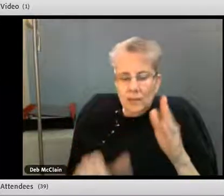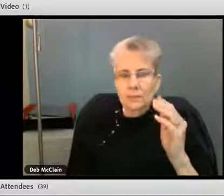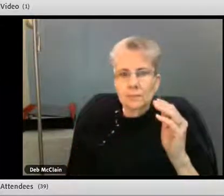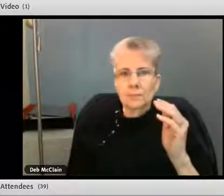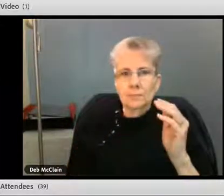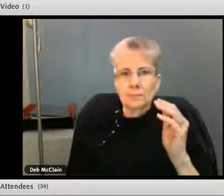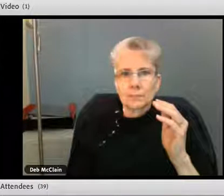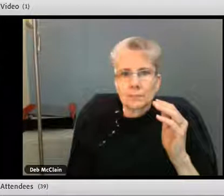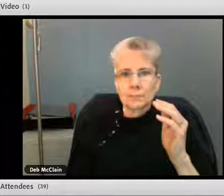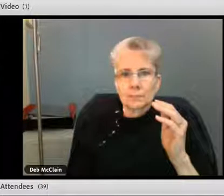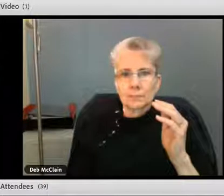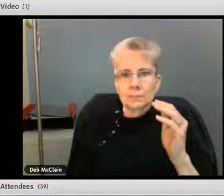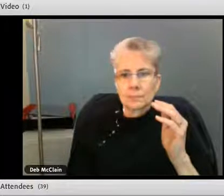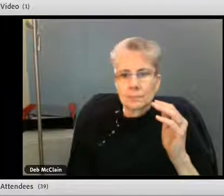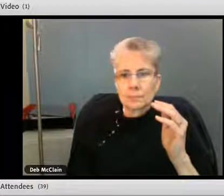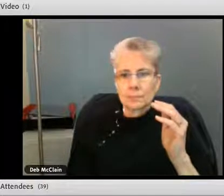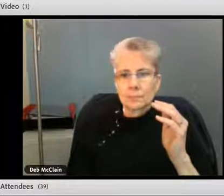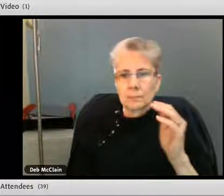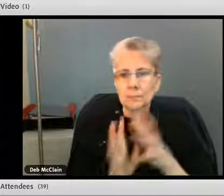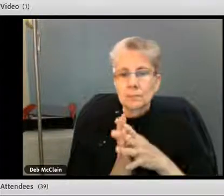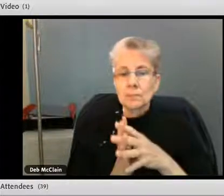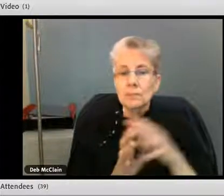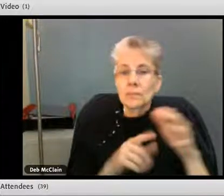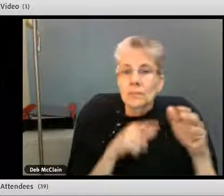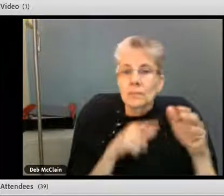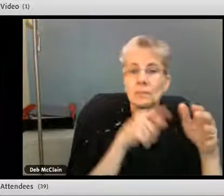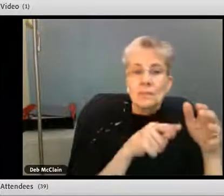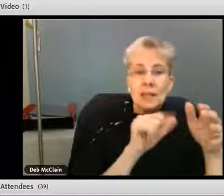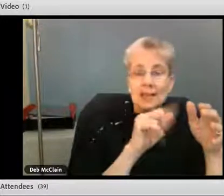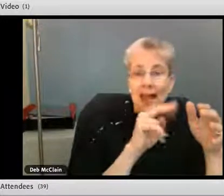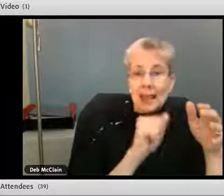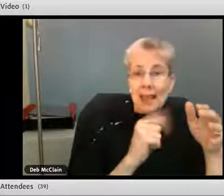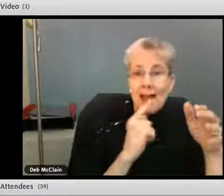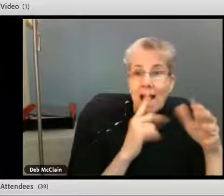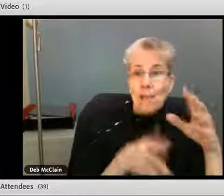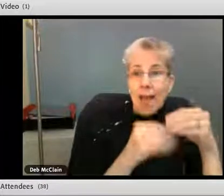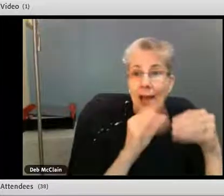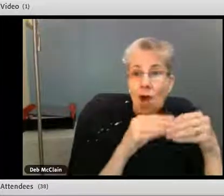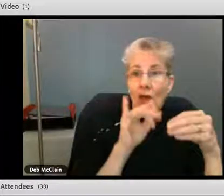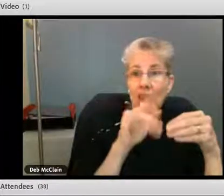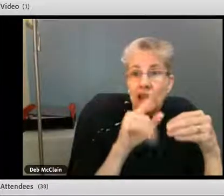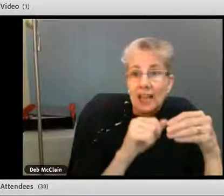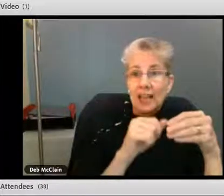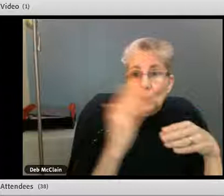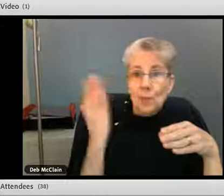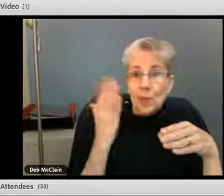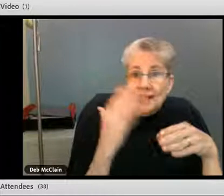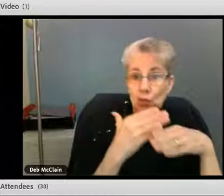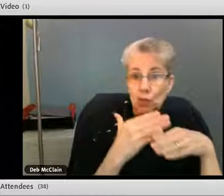Silveira: And I will add all the links from the presentation that you guys shared into that last slide for additional resources